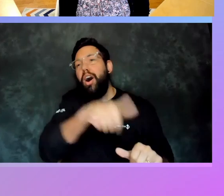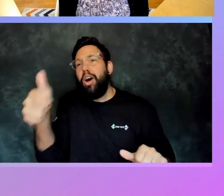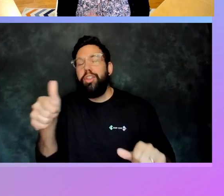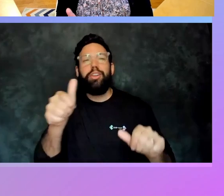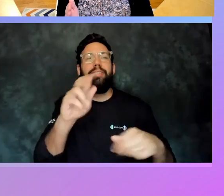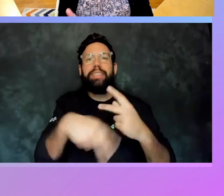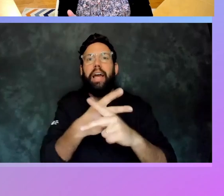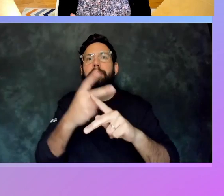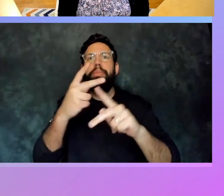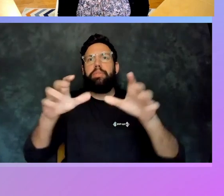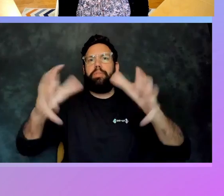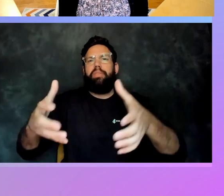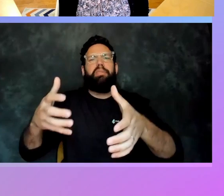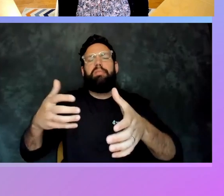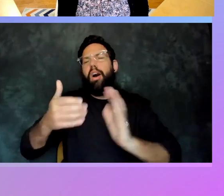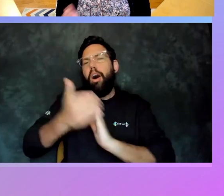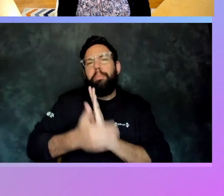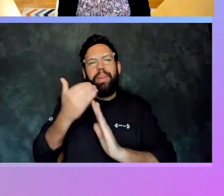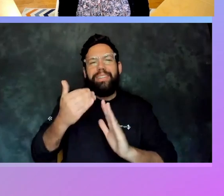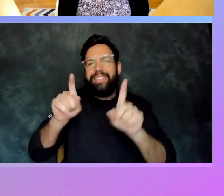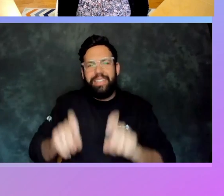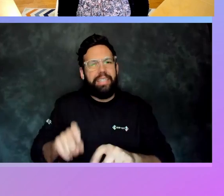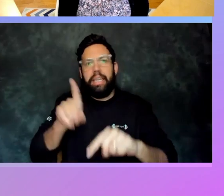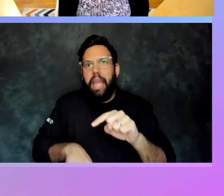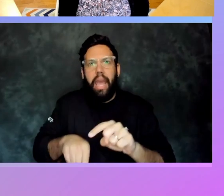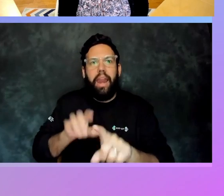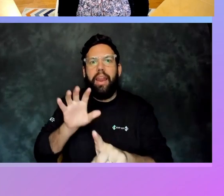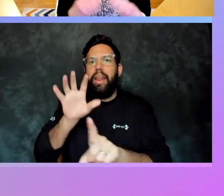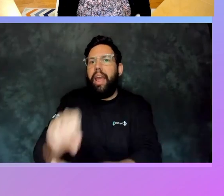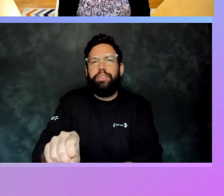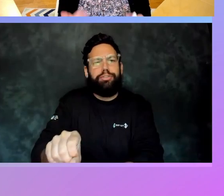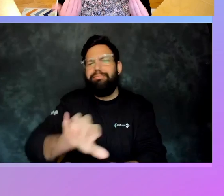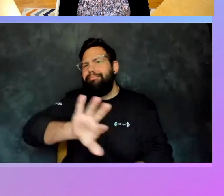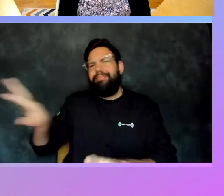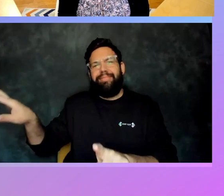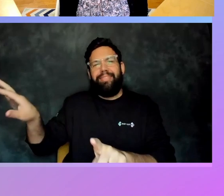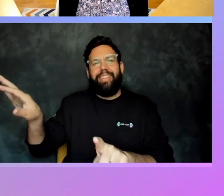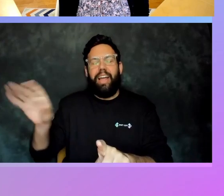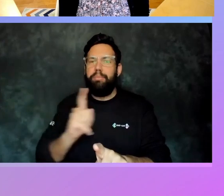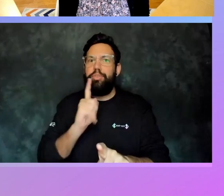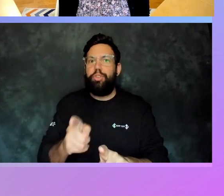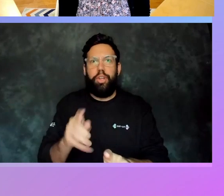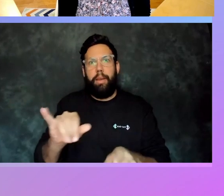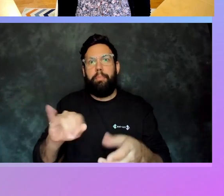axe-con last year about this. And a mock up of of the homepage accessibility talks is an informal monthly accessibility